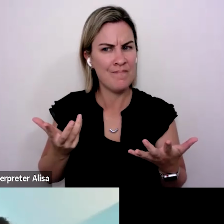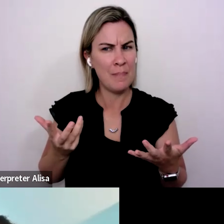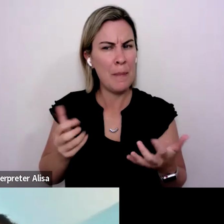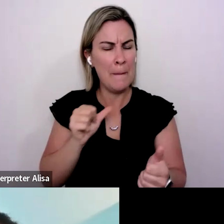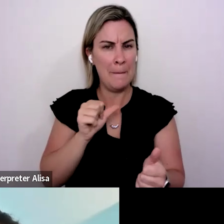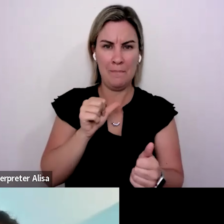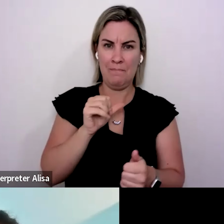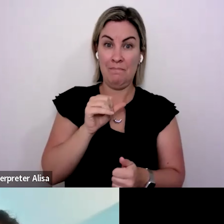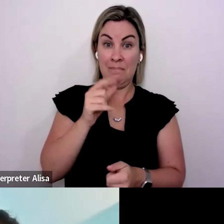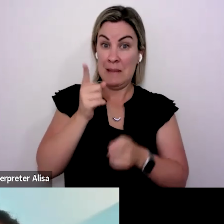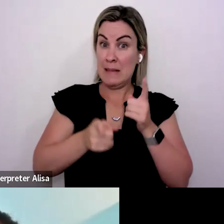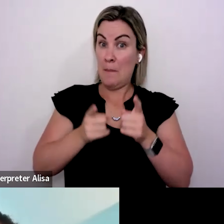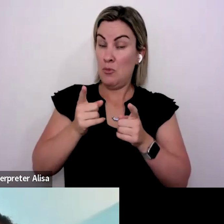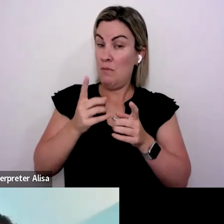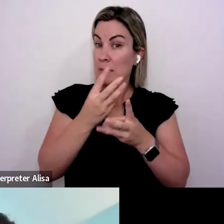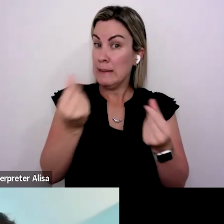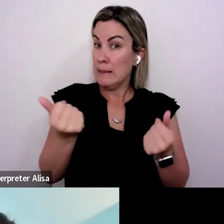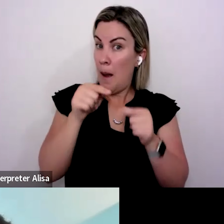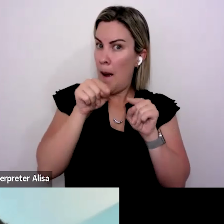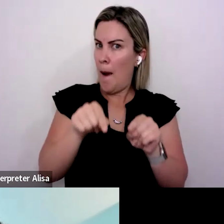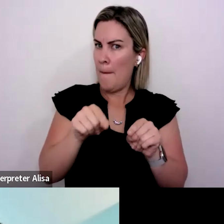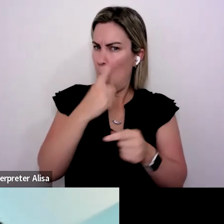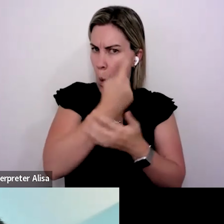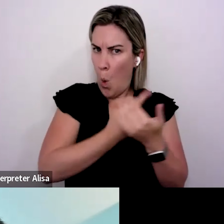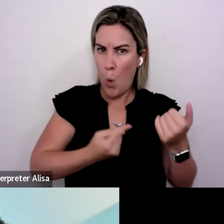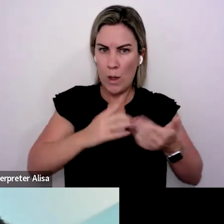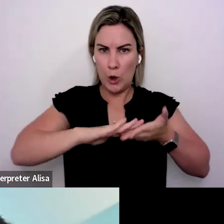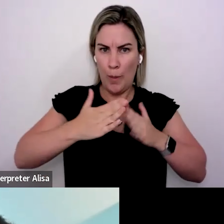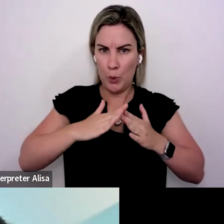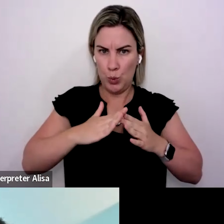eye and only certain people in the community can see that knowledge.